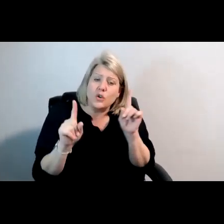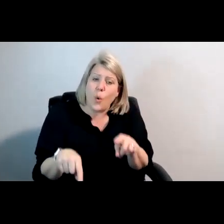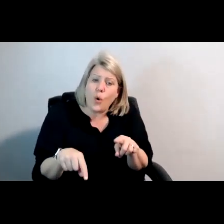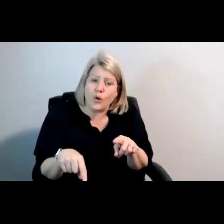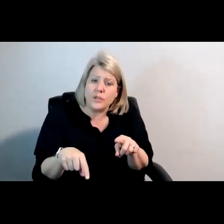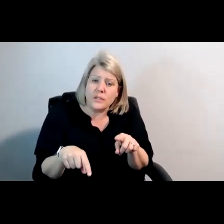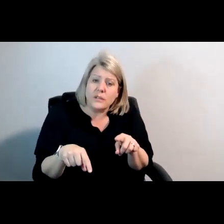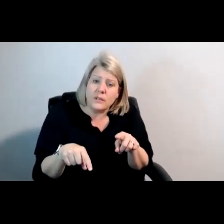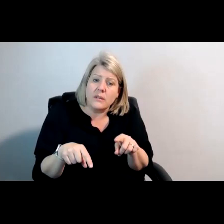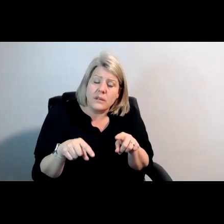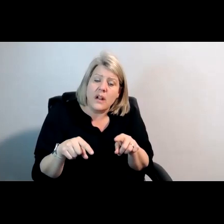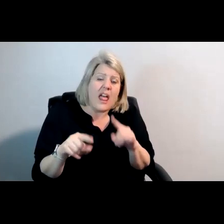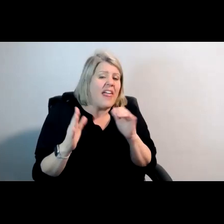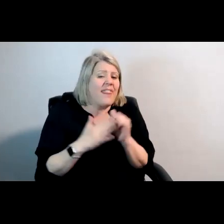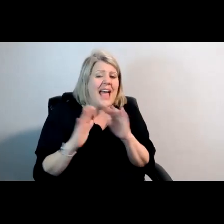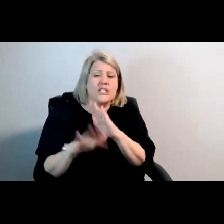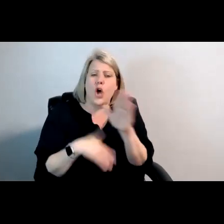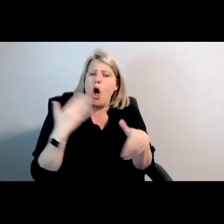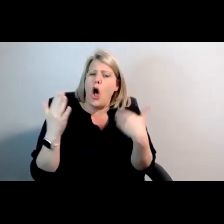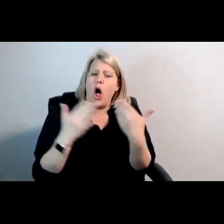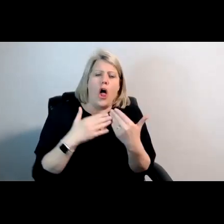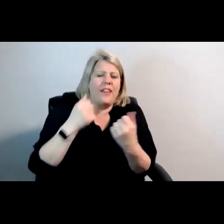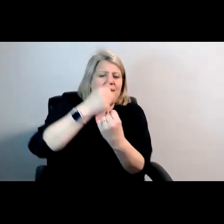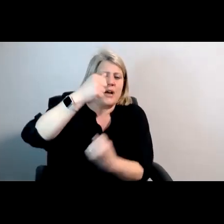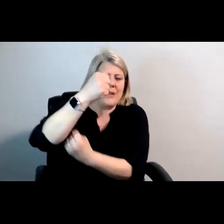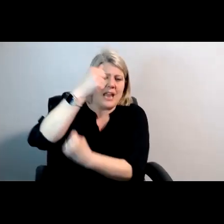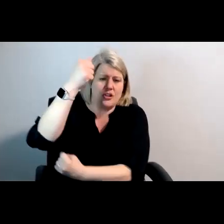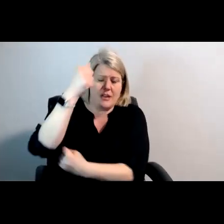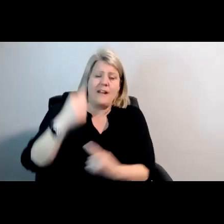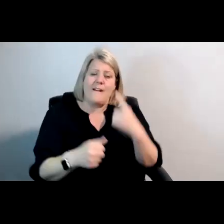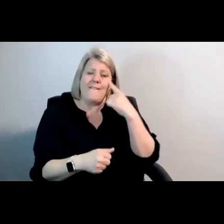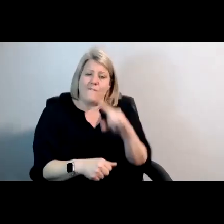is all the foundation for them presenting to the person